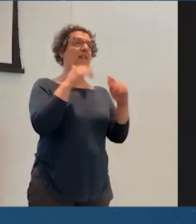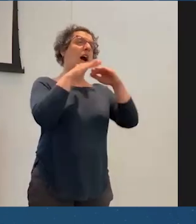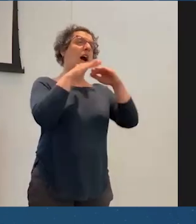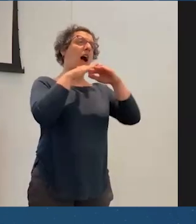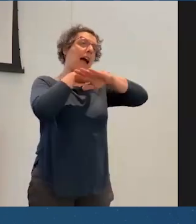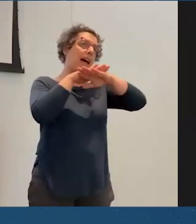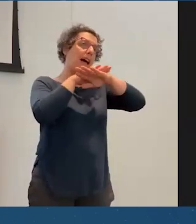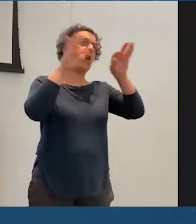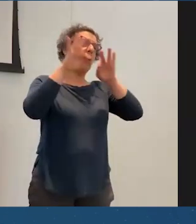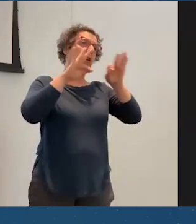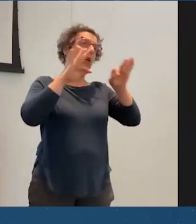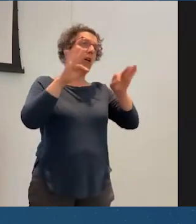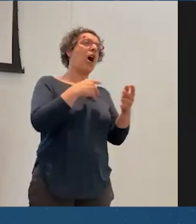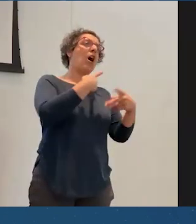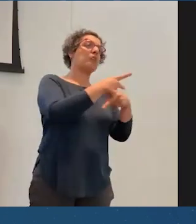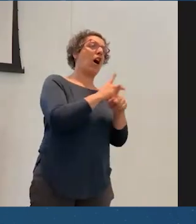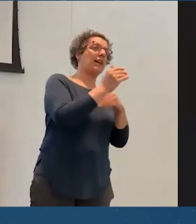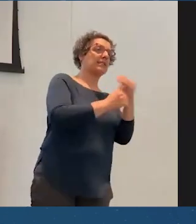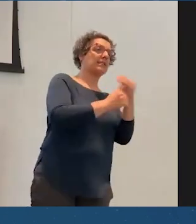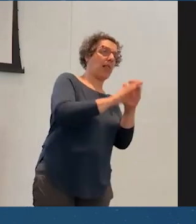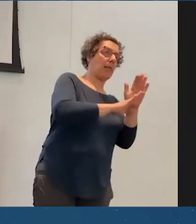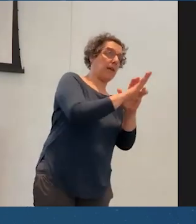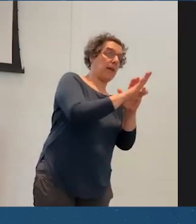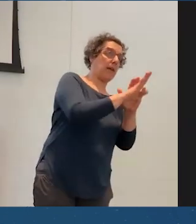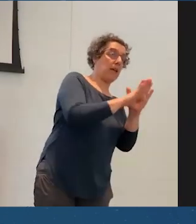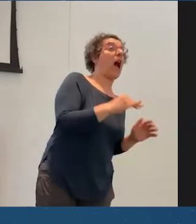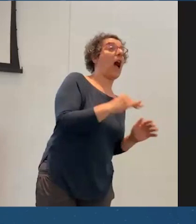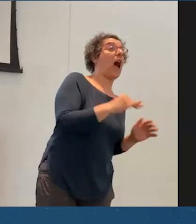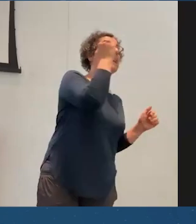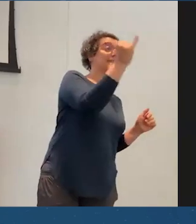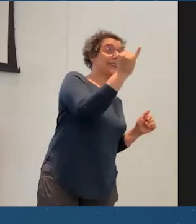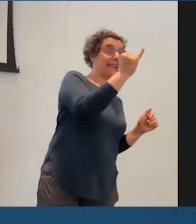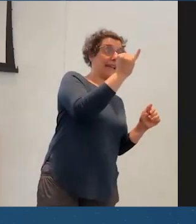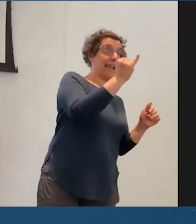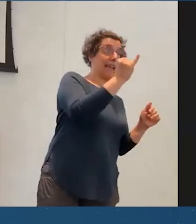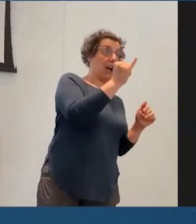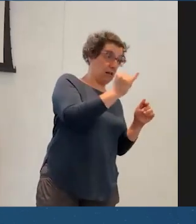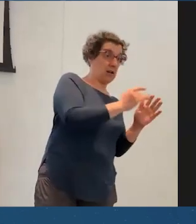development process that goes from idea generation all the way to shipping.